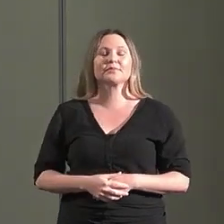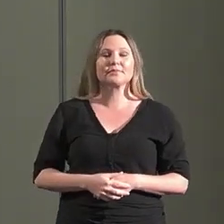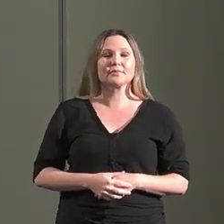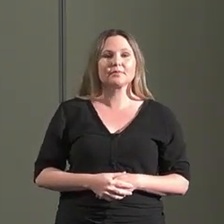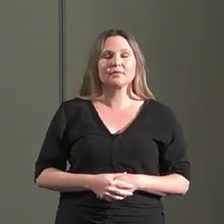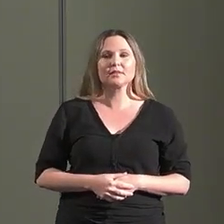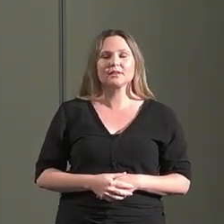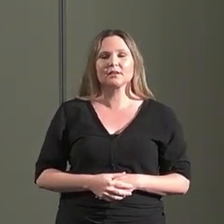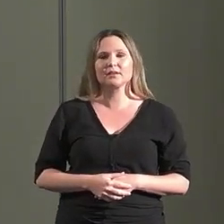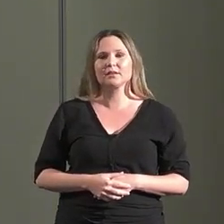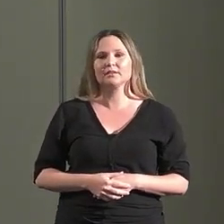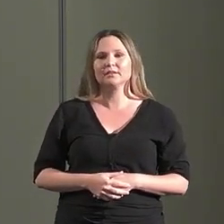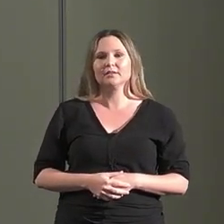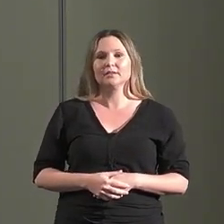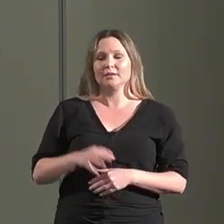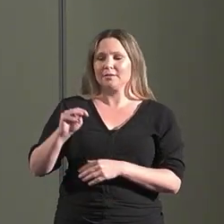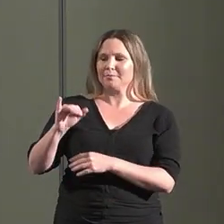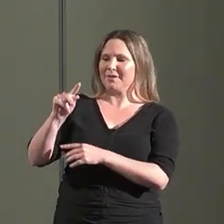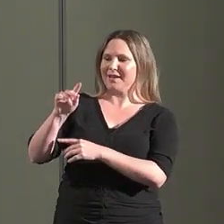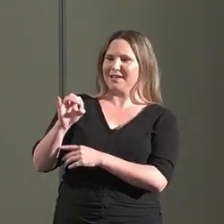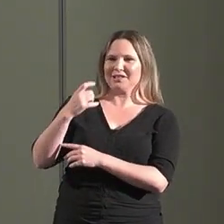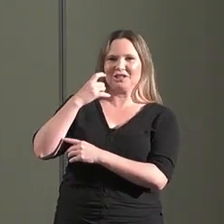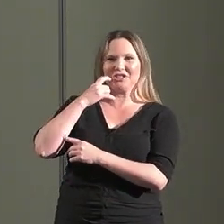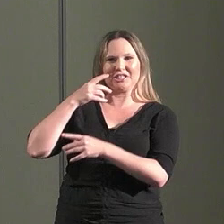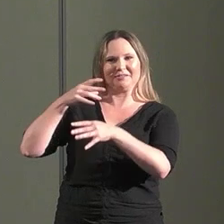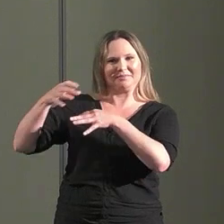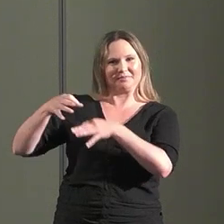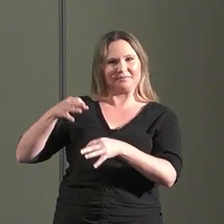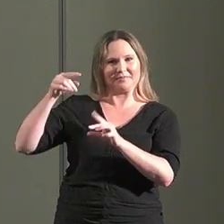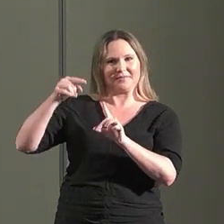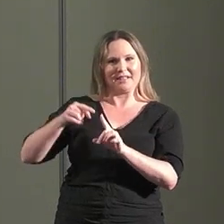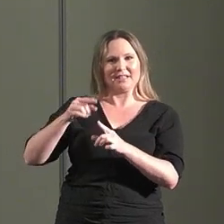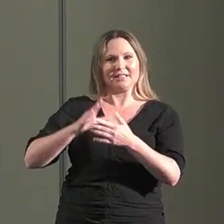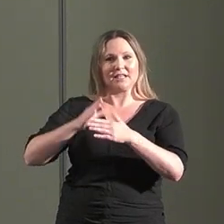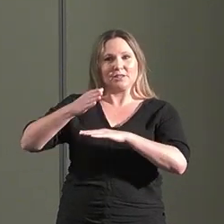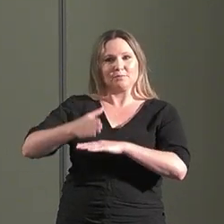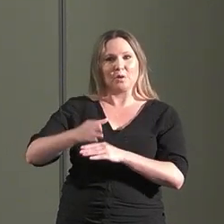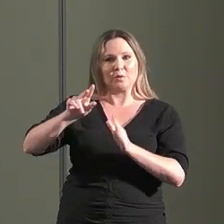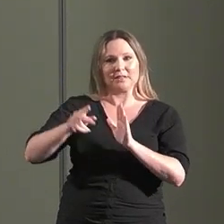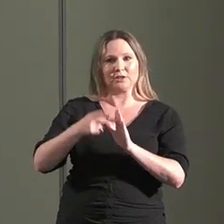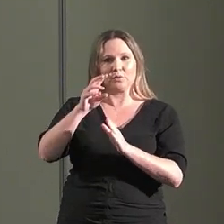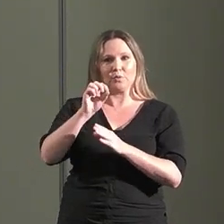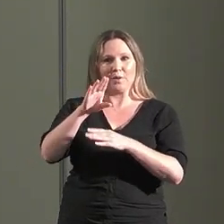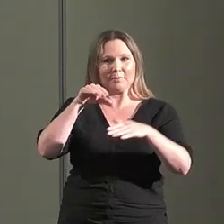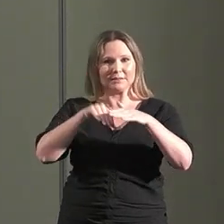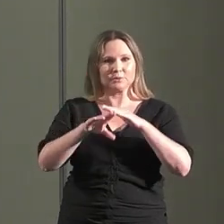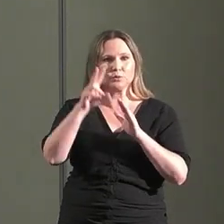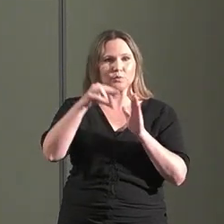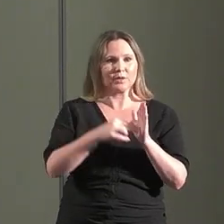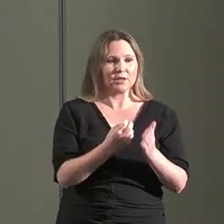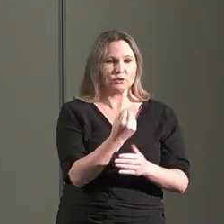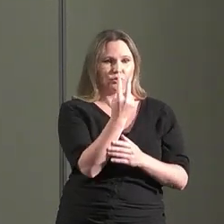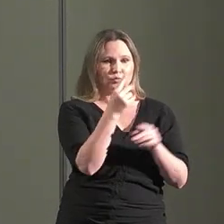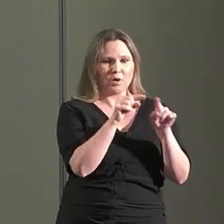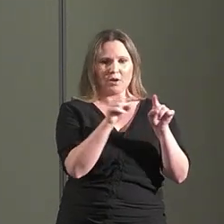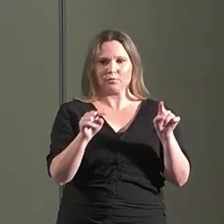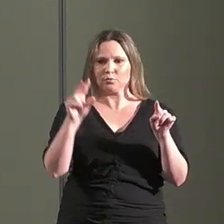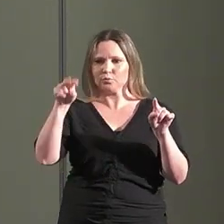This is Predicators of Postsecondary Web Accessibility, 2012-2022.